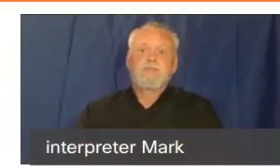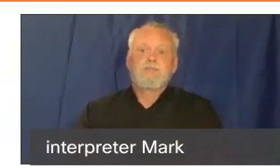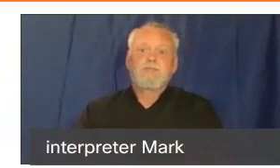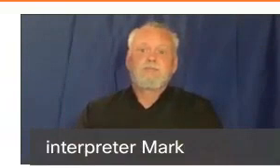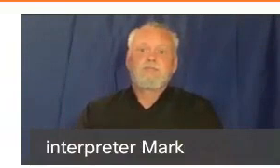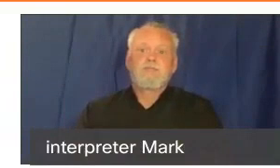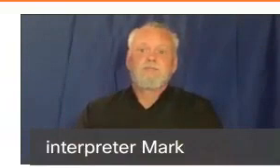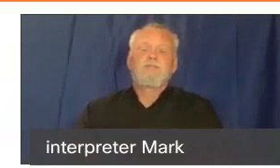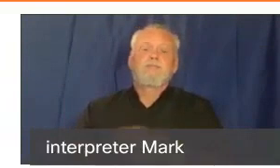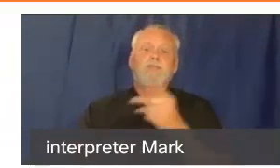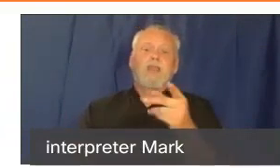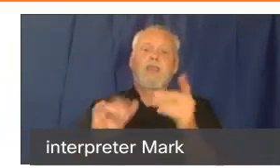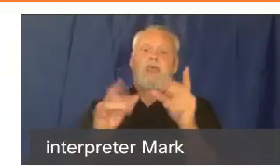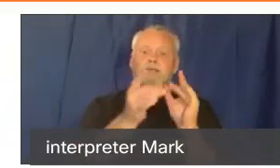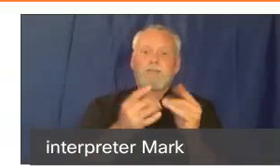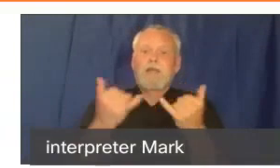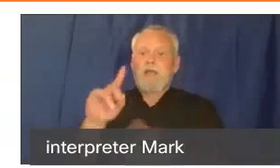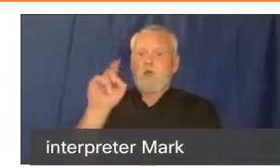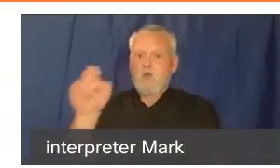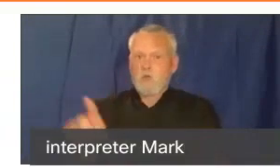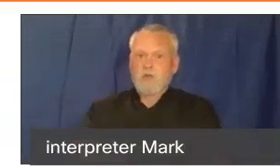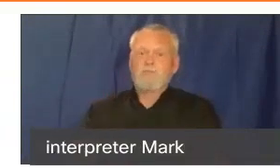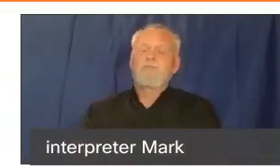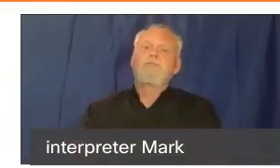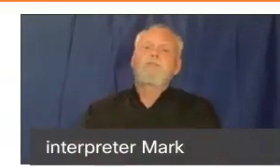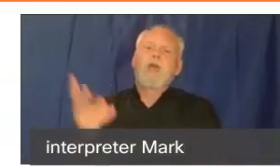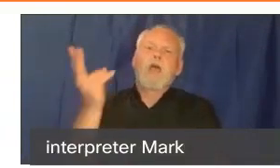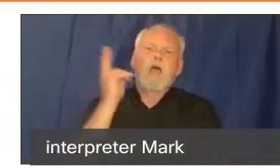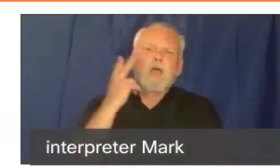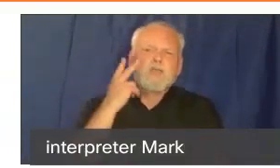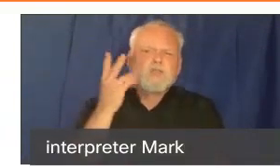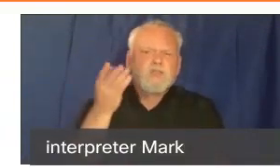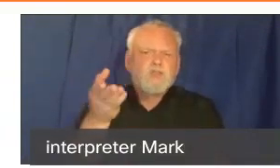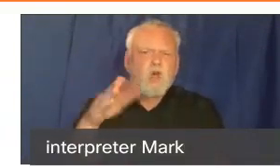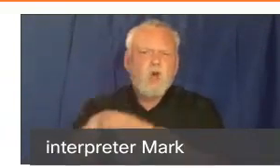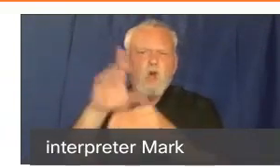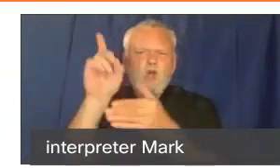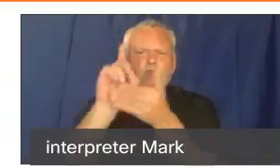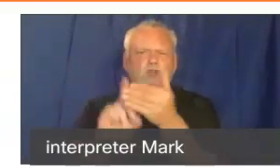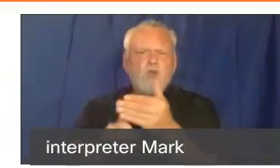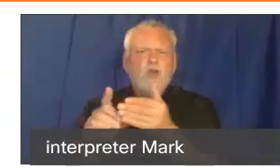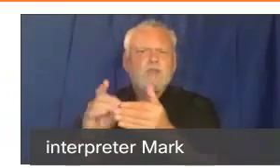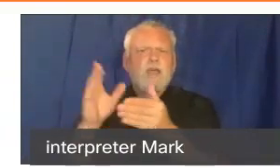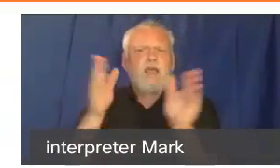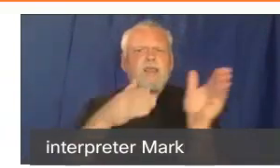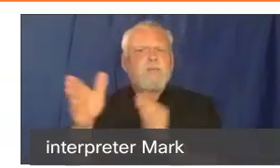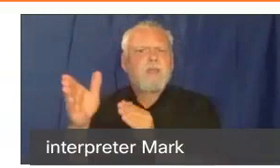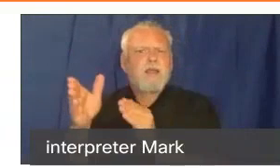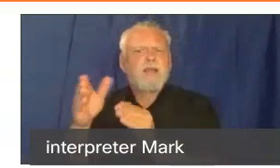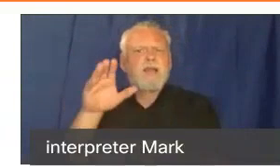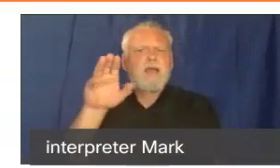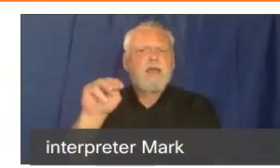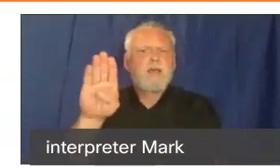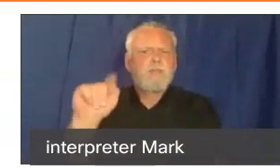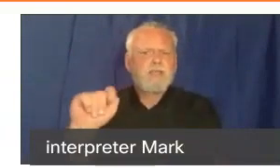That's the comment here's the question I saw I saw on the drawings that the plan is to take the MBT underneath. Now.